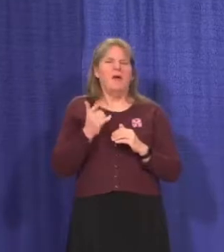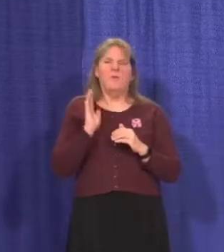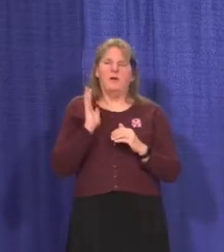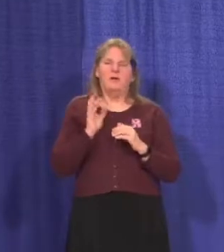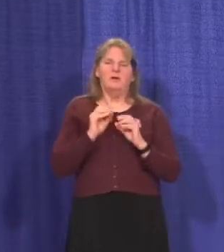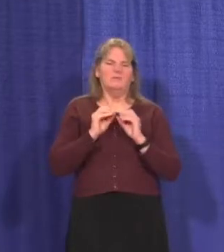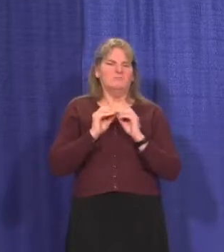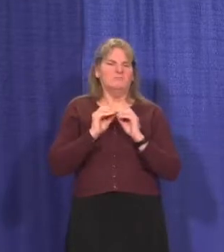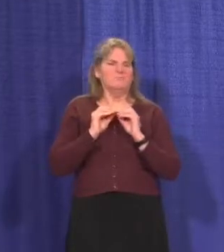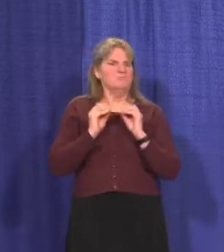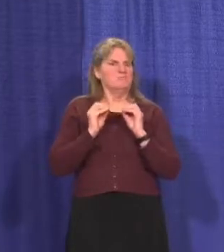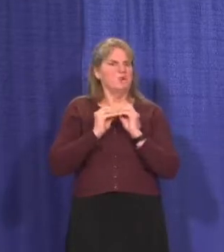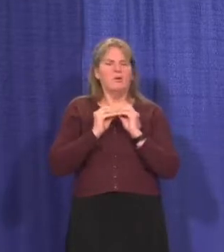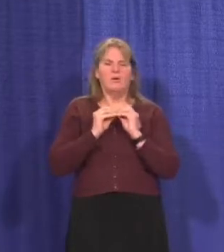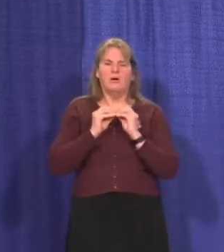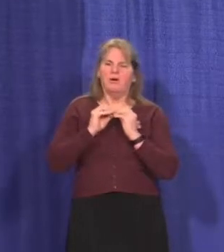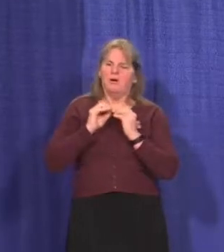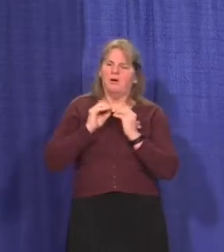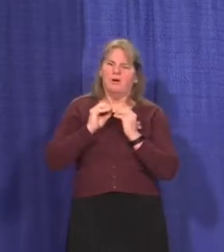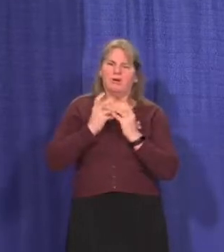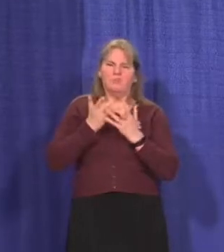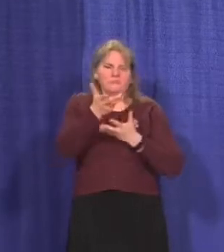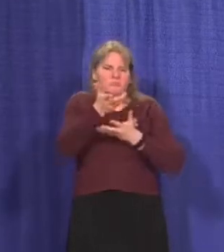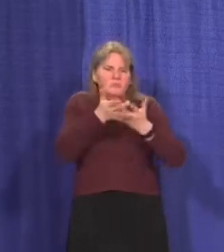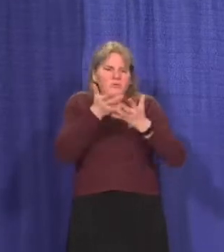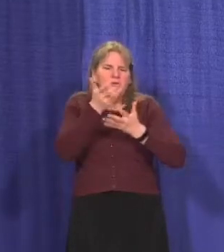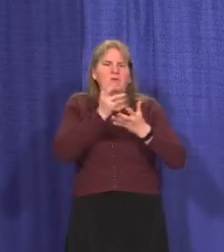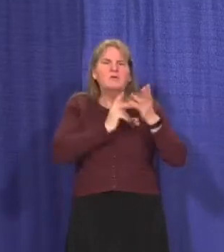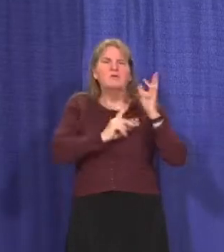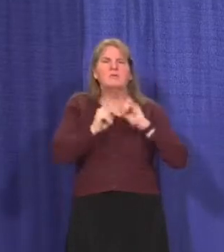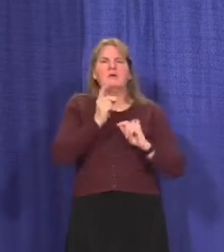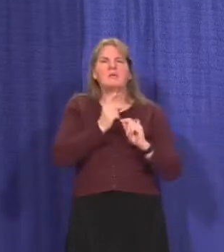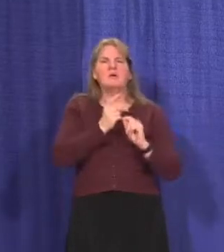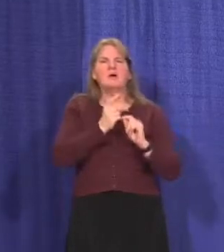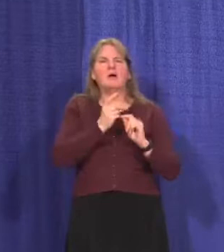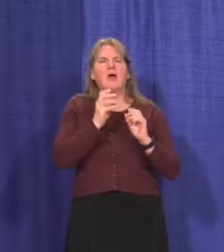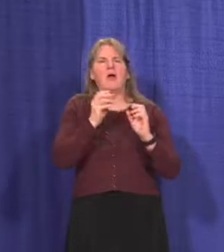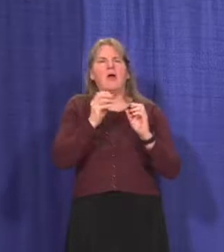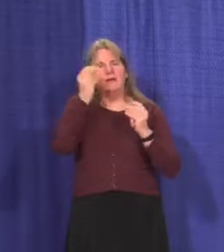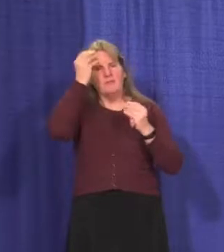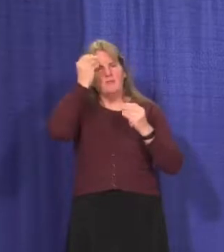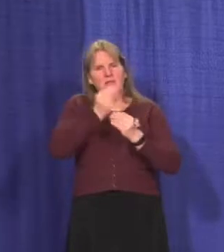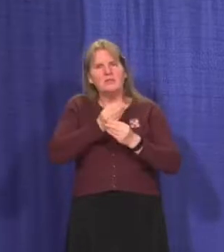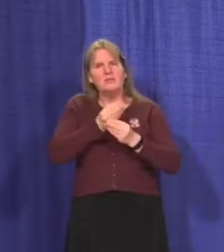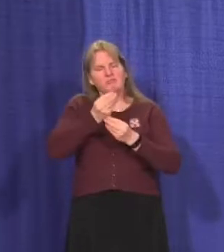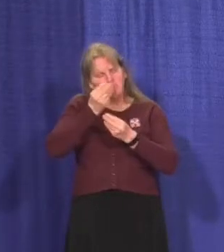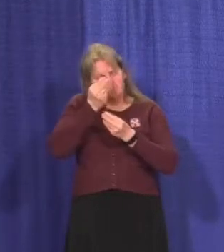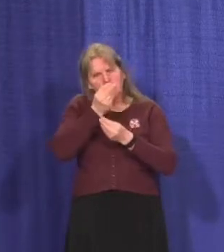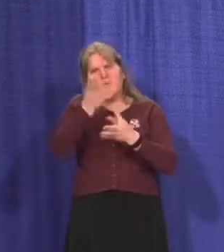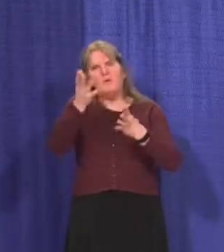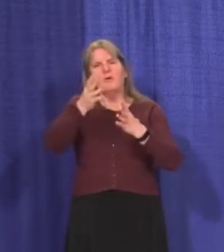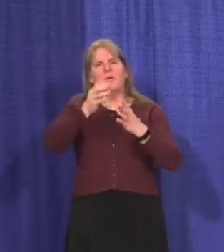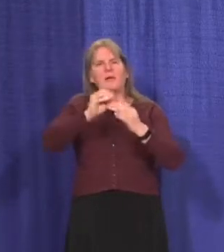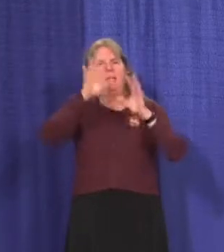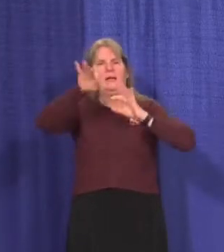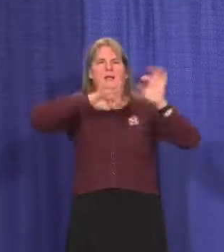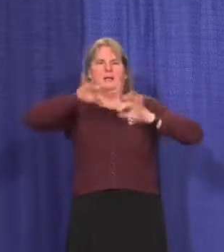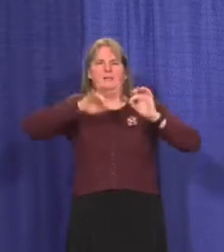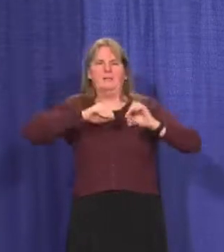engagement. And making sure we can make that decision. I am optimistic we can get to